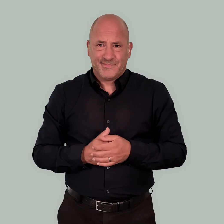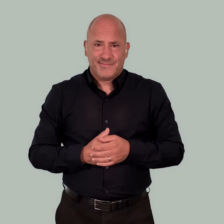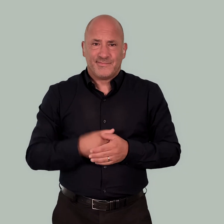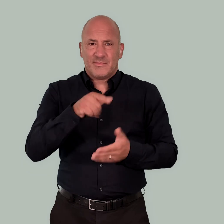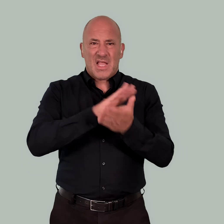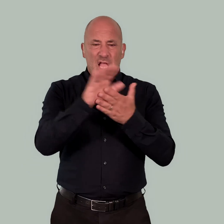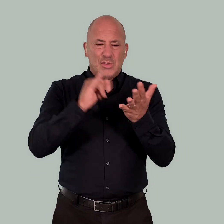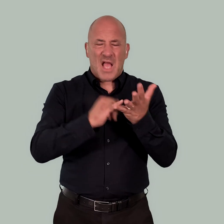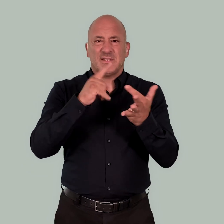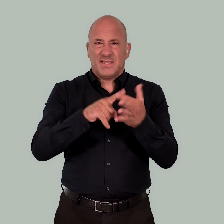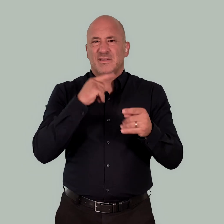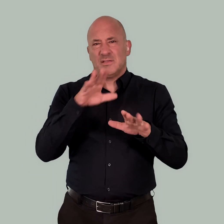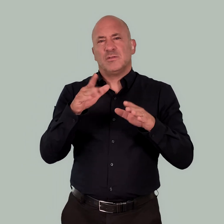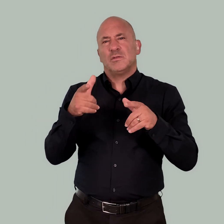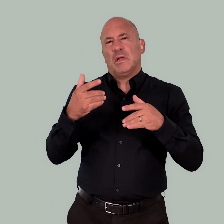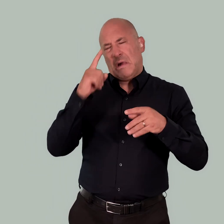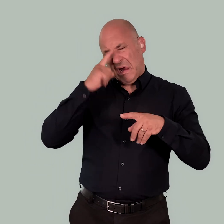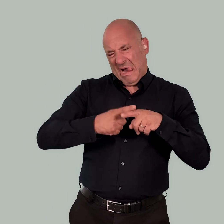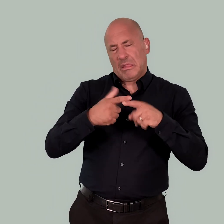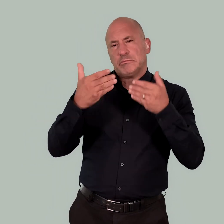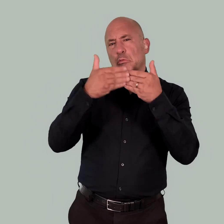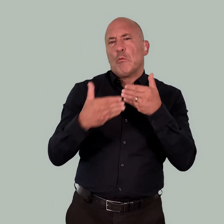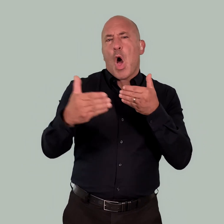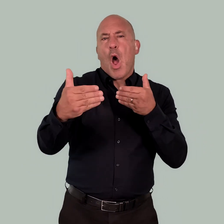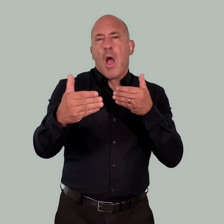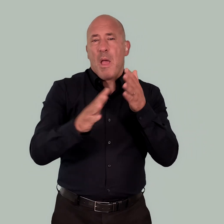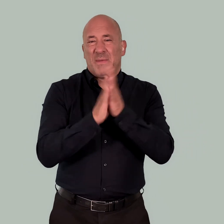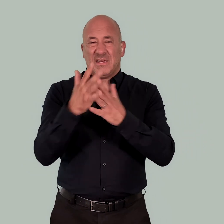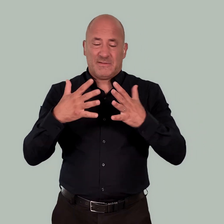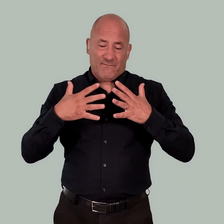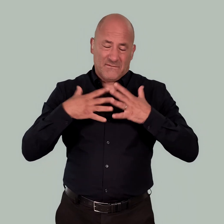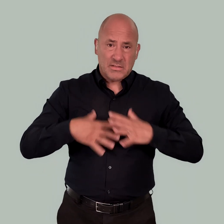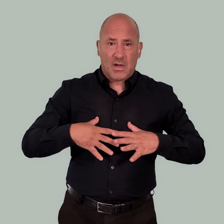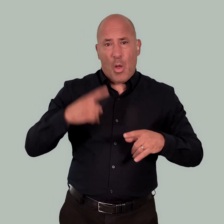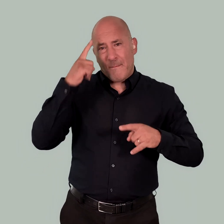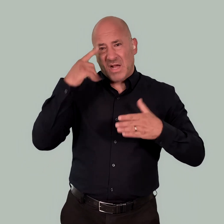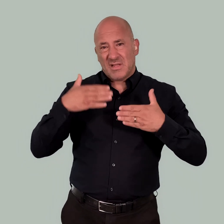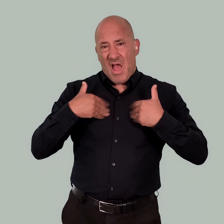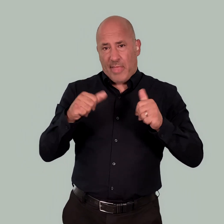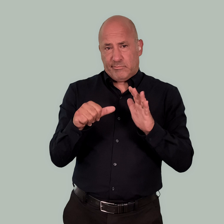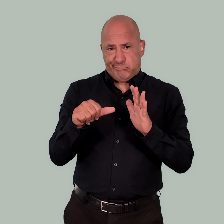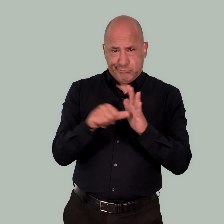The HSE defines longstanding illness as ‘any physical or mental health condition